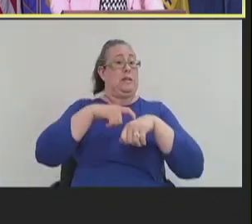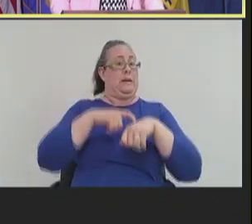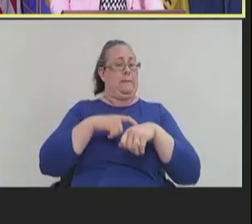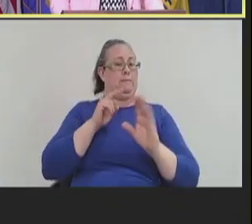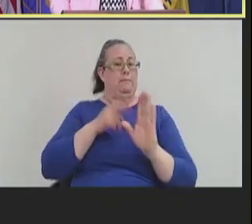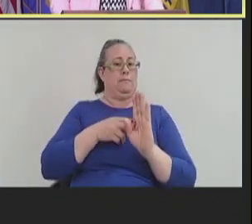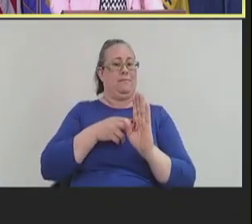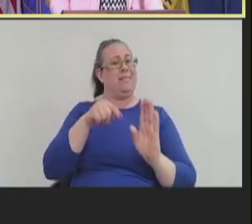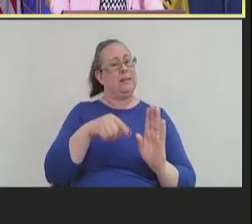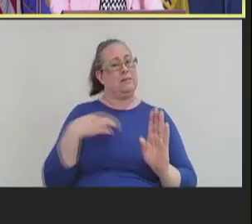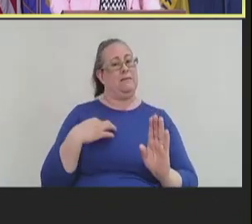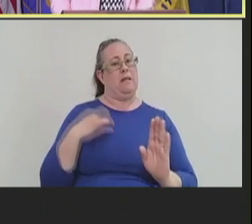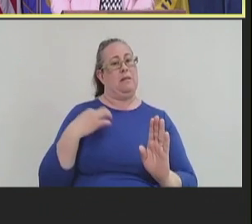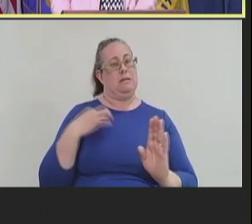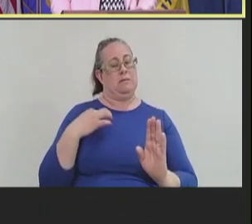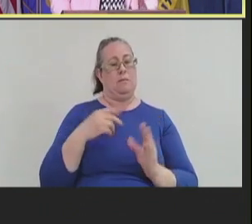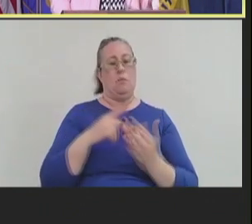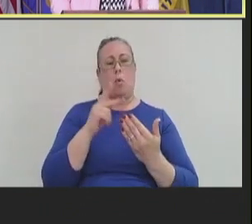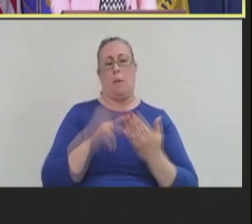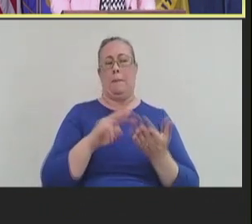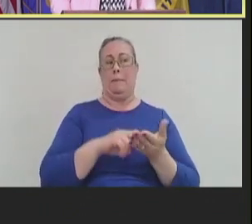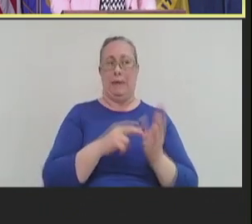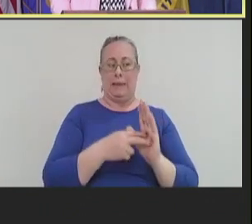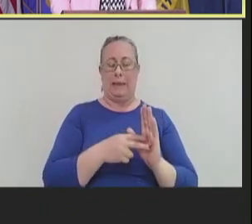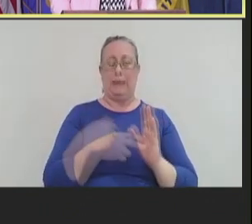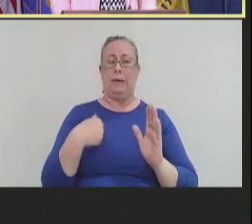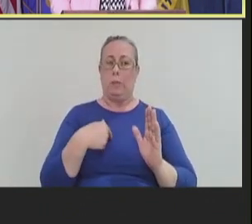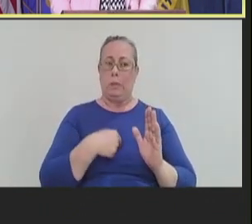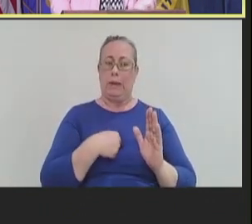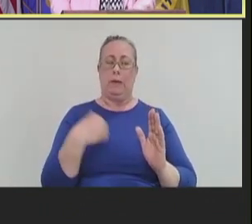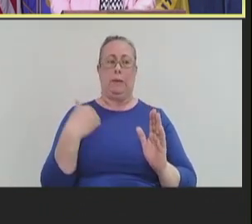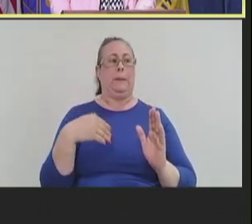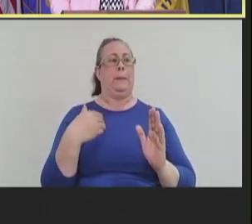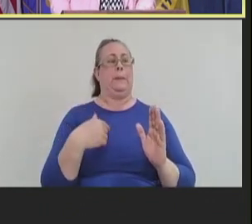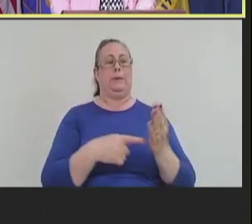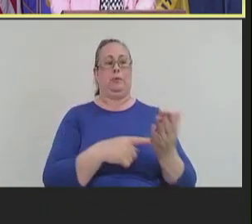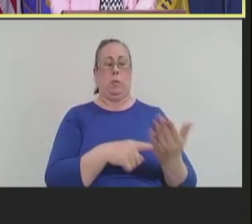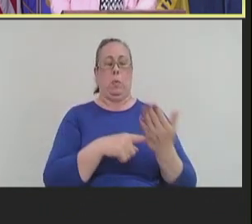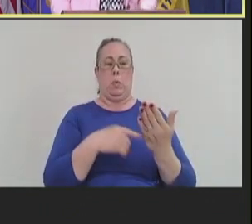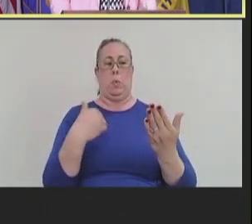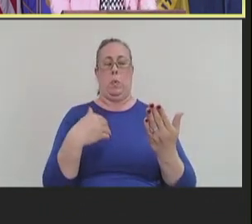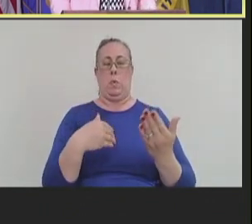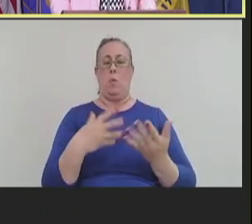I think it really speaks volumes to we want to provide not just a measure to the external world,